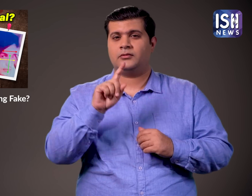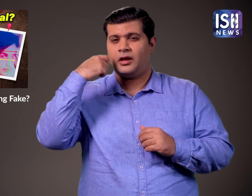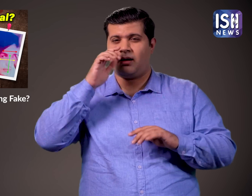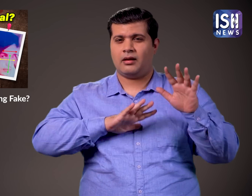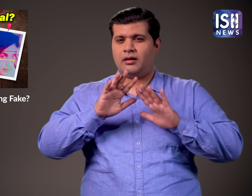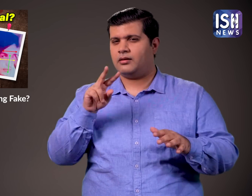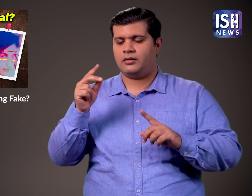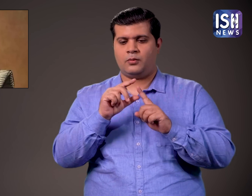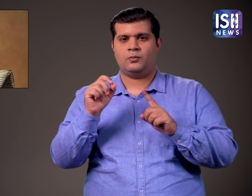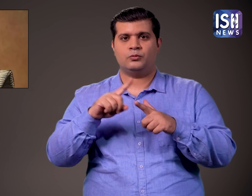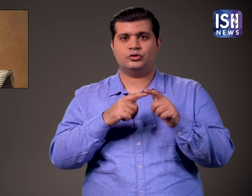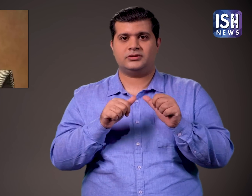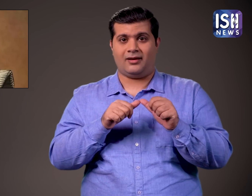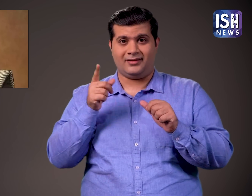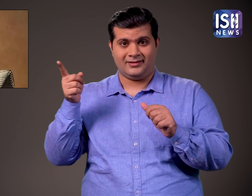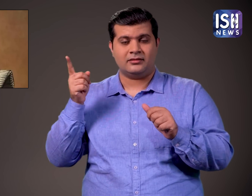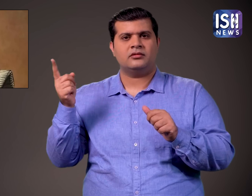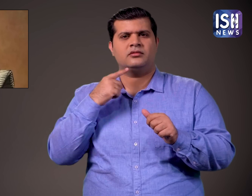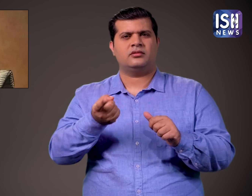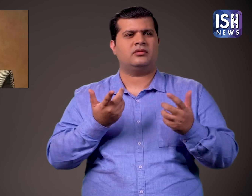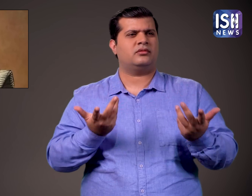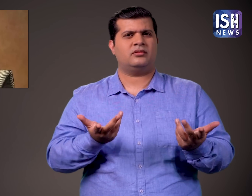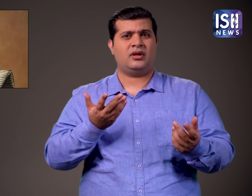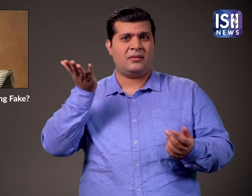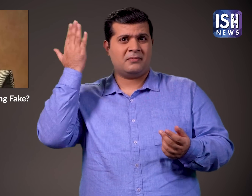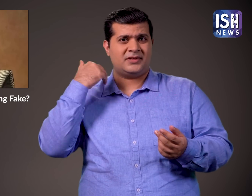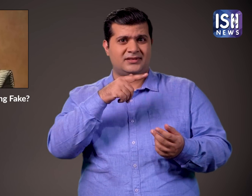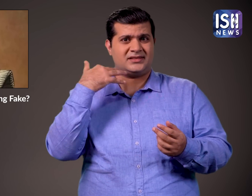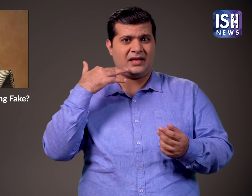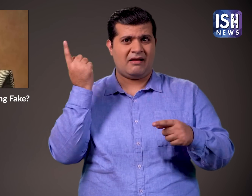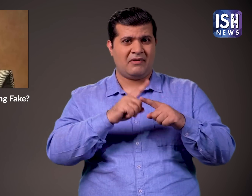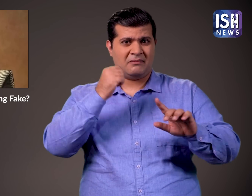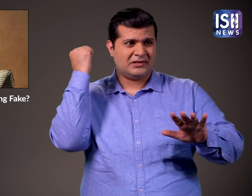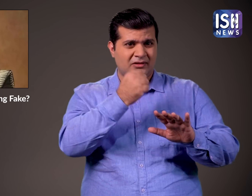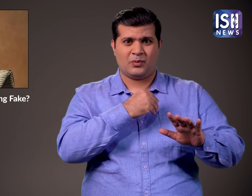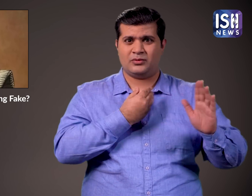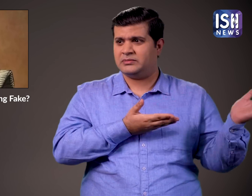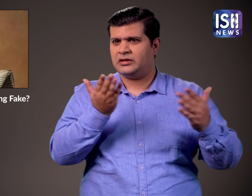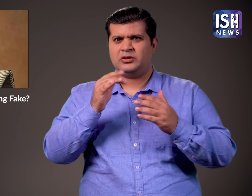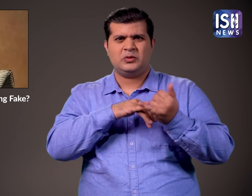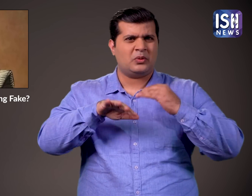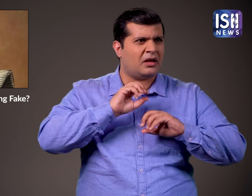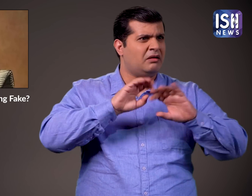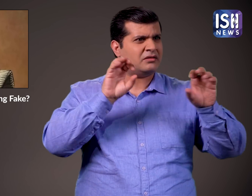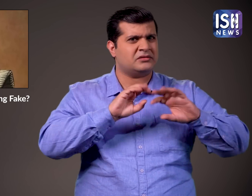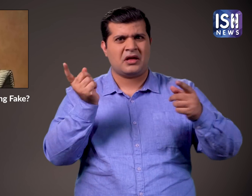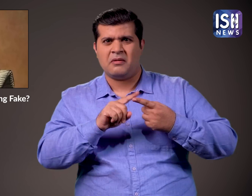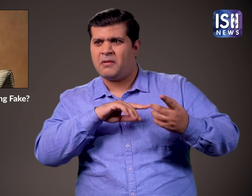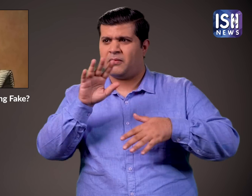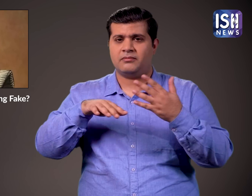Actress Pooja Bhatt said that Saif was stabbed dangerously and the news had spread on social media.